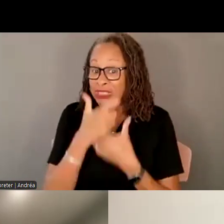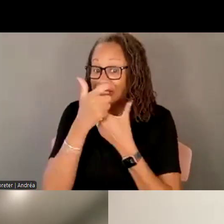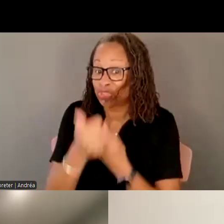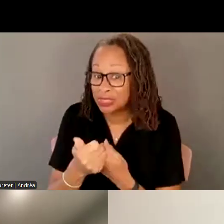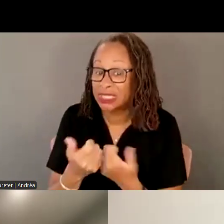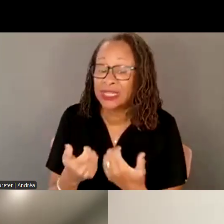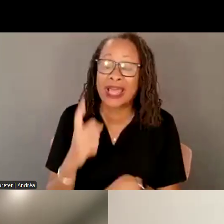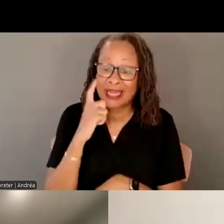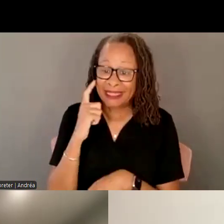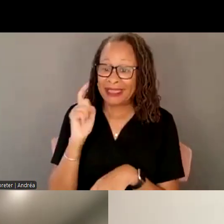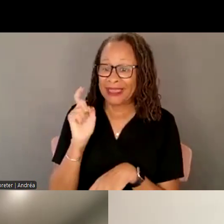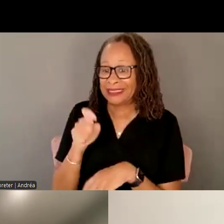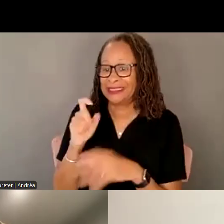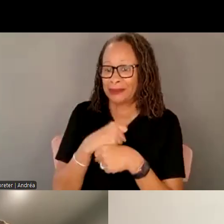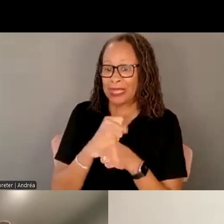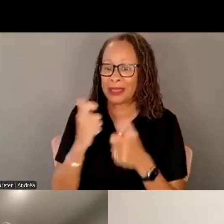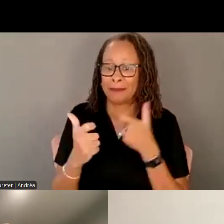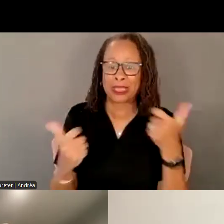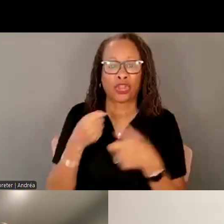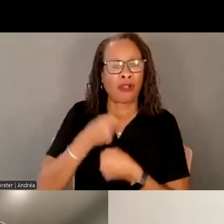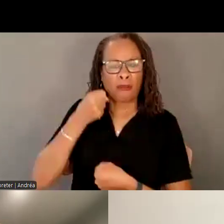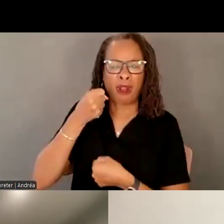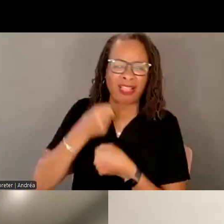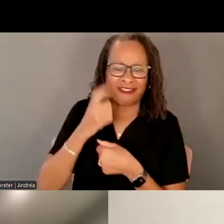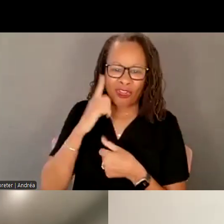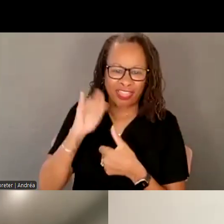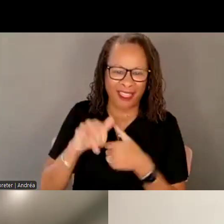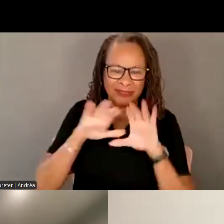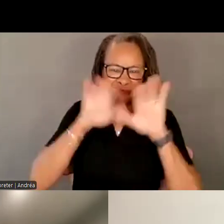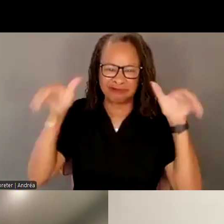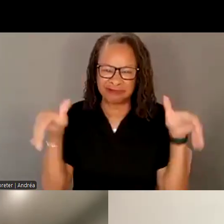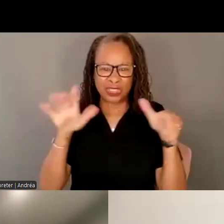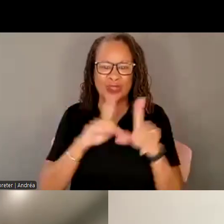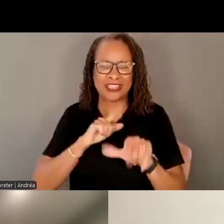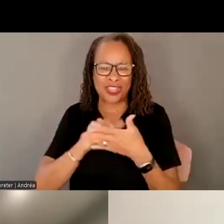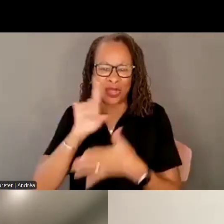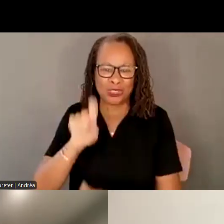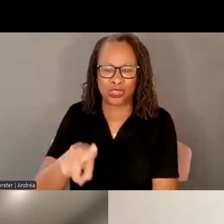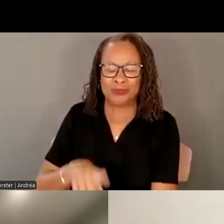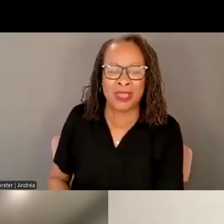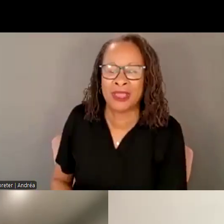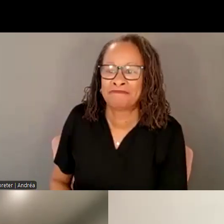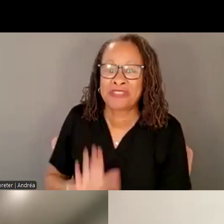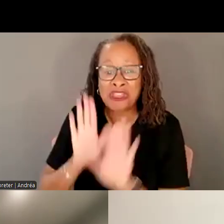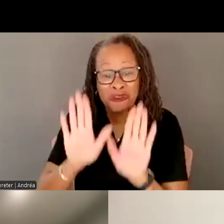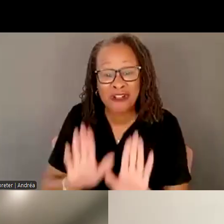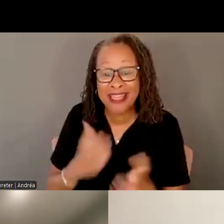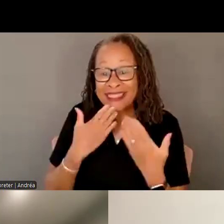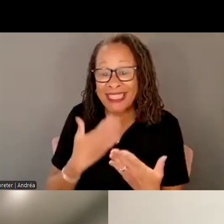I think I need to make a bigger umbrella there to answer that question. Okay, great. Thank you. No, that was great.